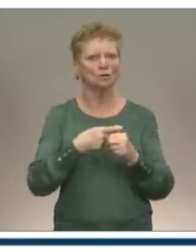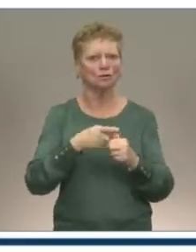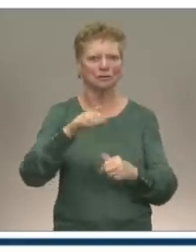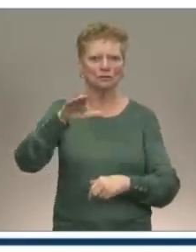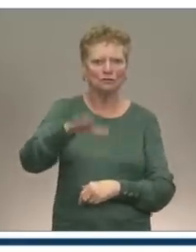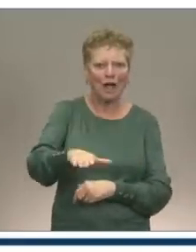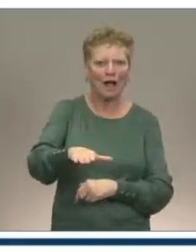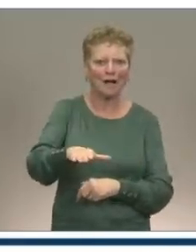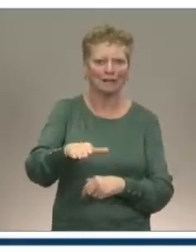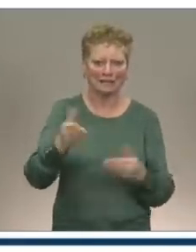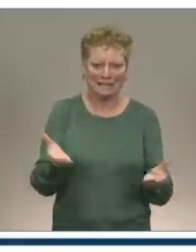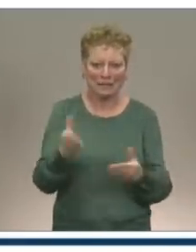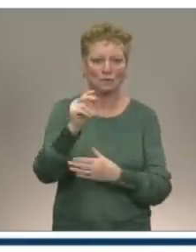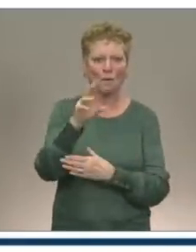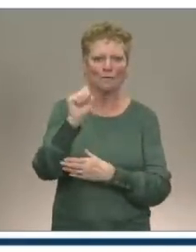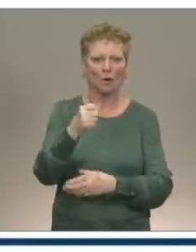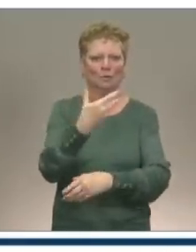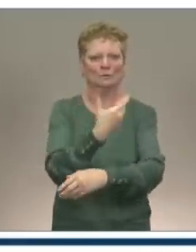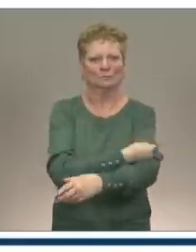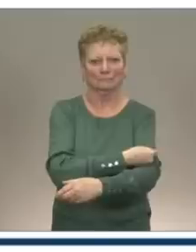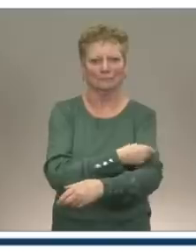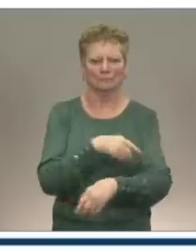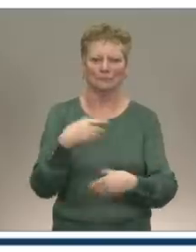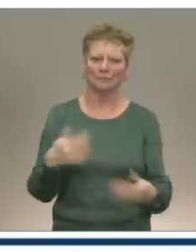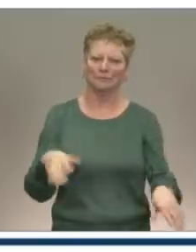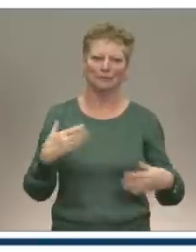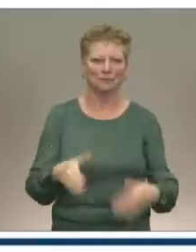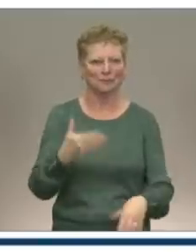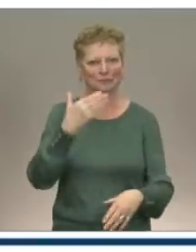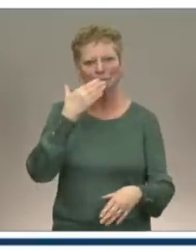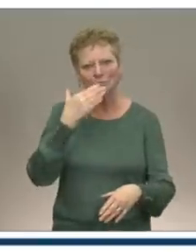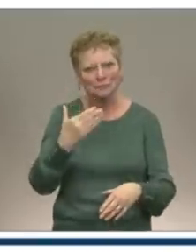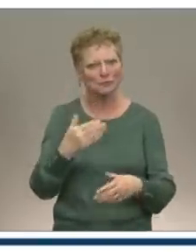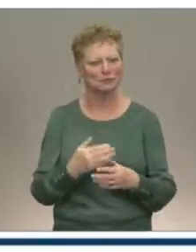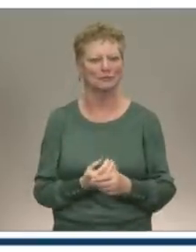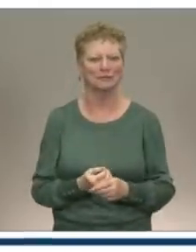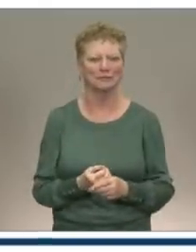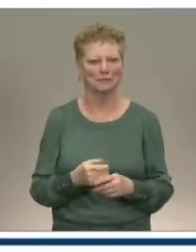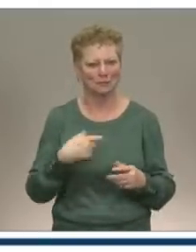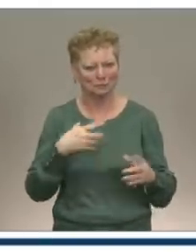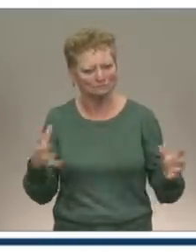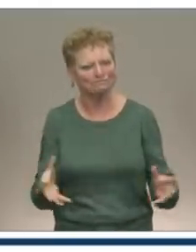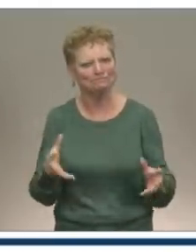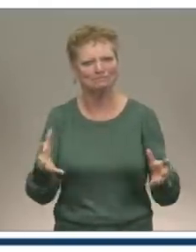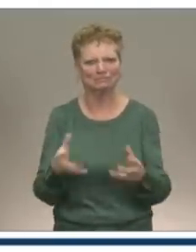in nova scotia that is a huge step forward now in our in our efforts to control this pandemic